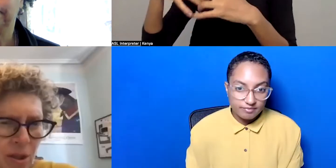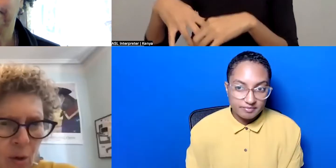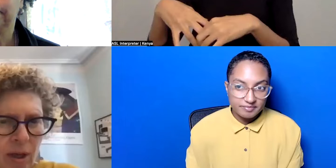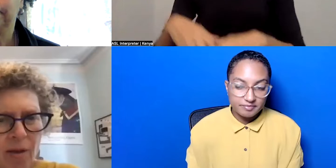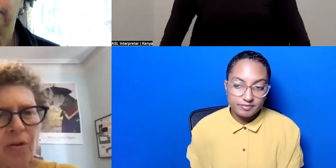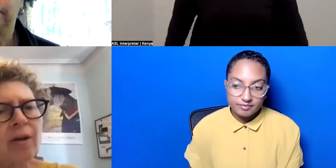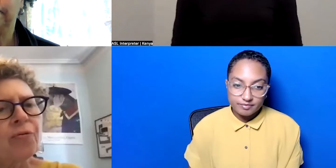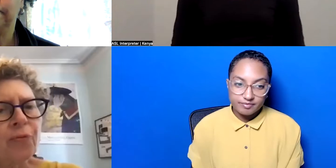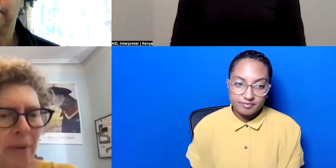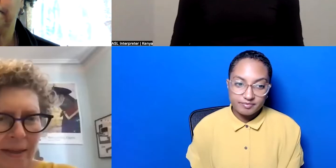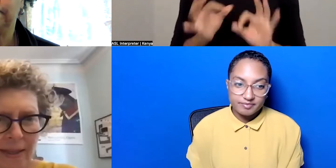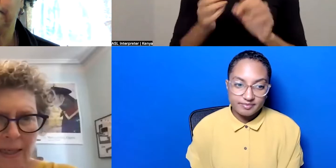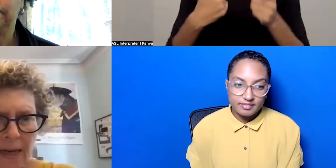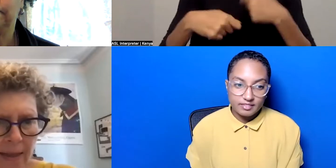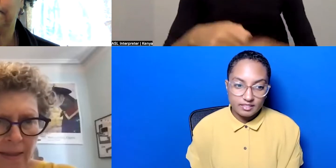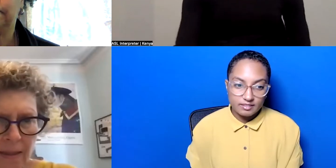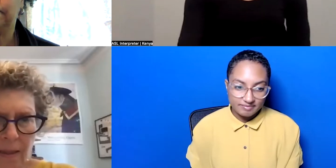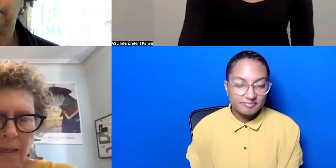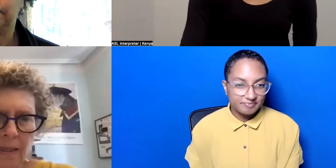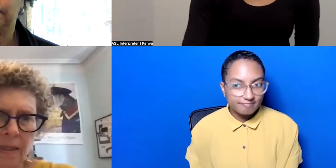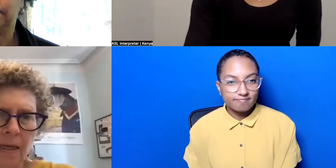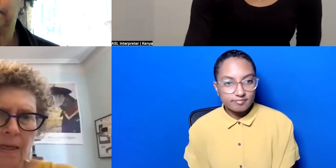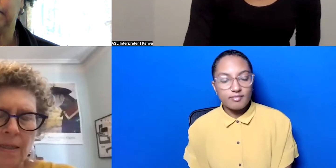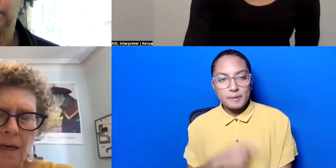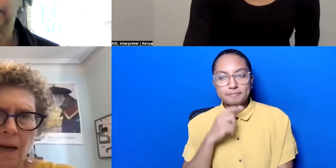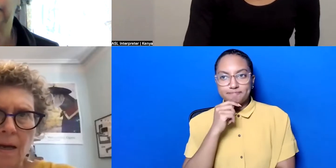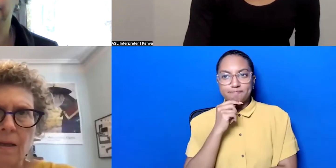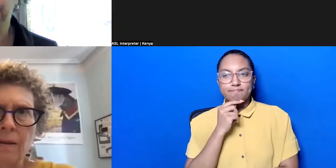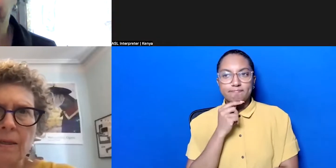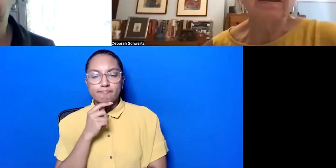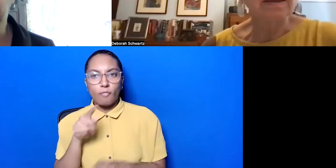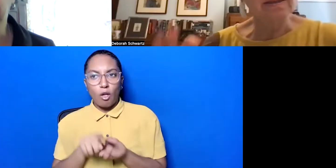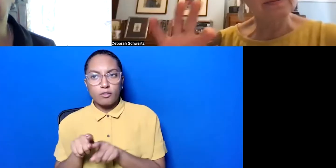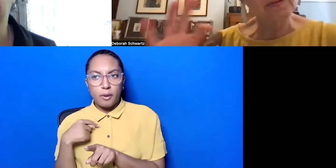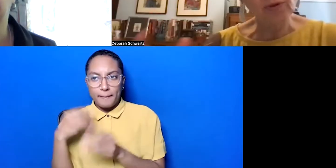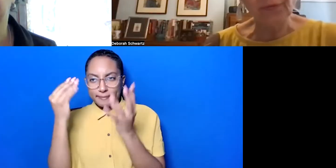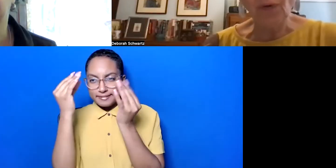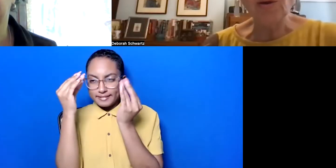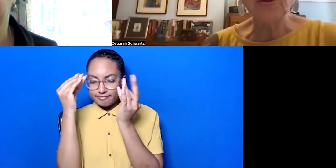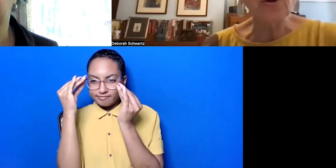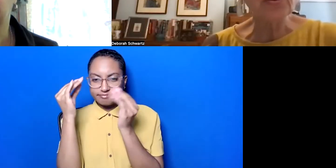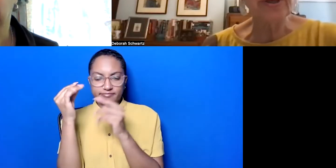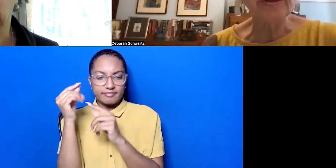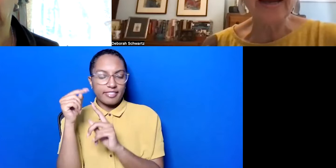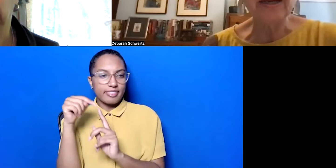So the other thing for me that's connected to this is this, this sort of false notion that